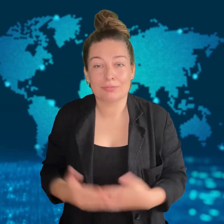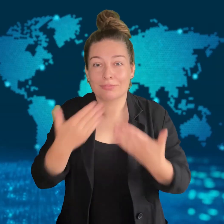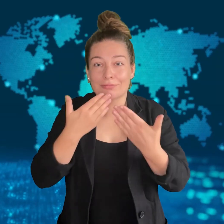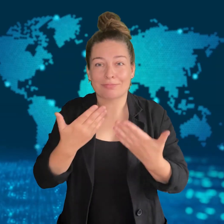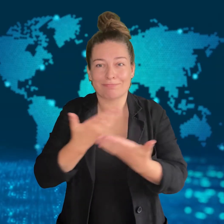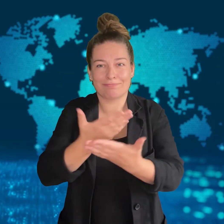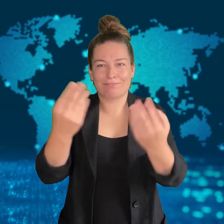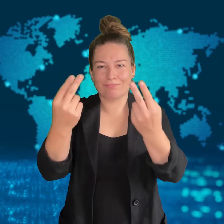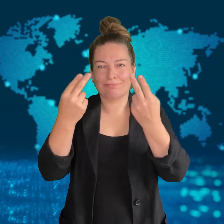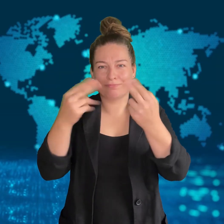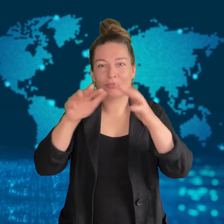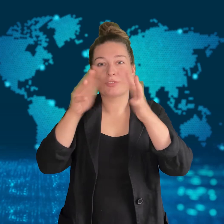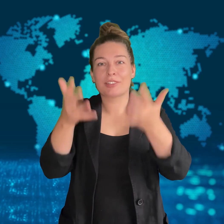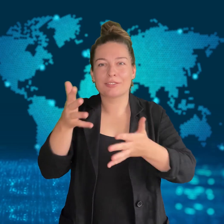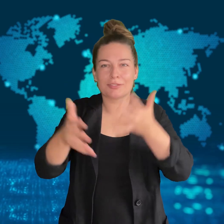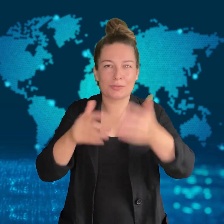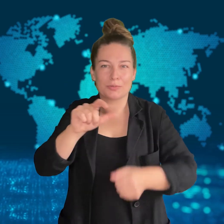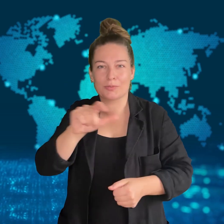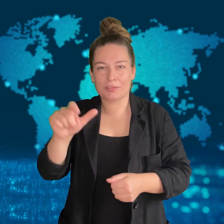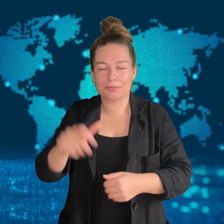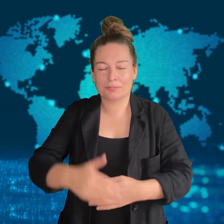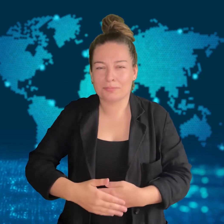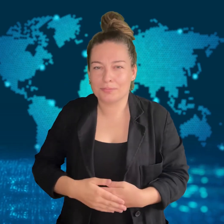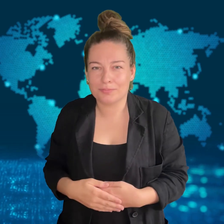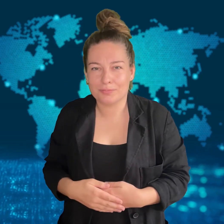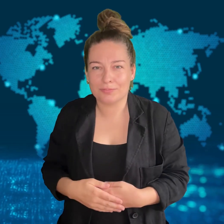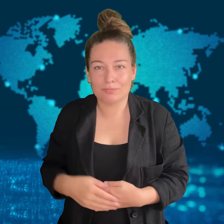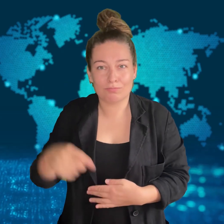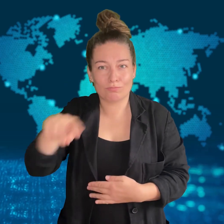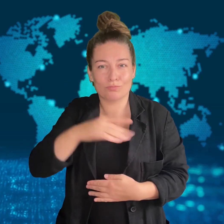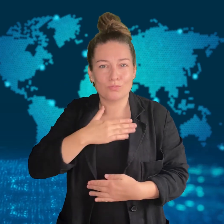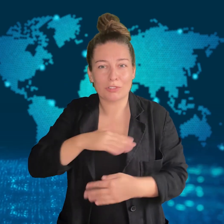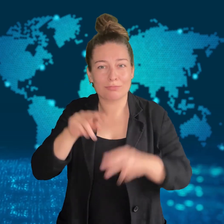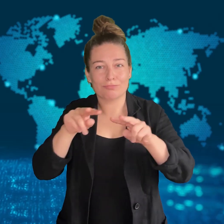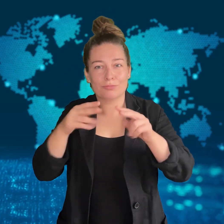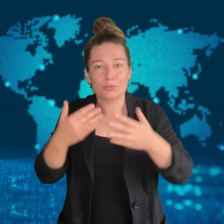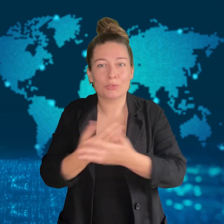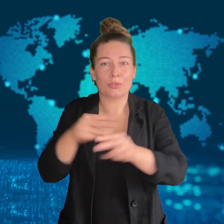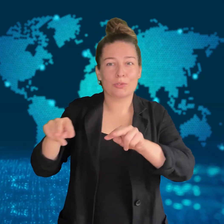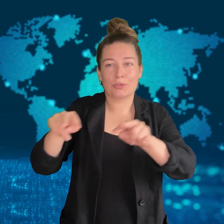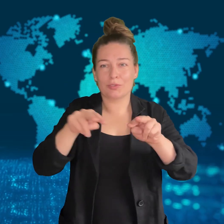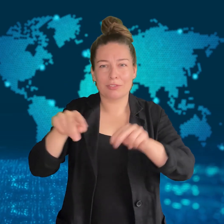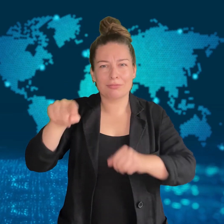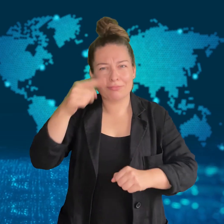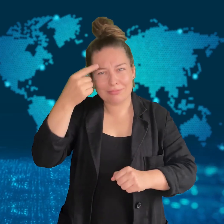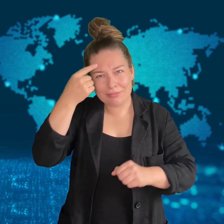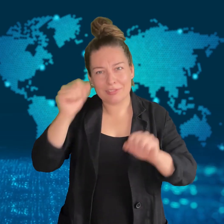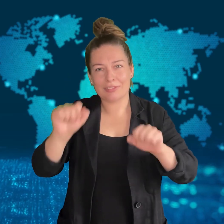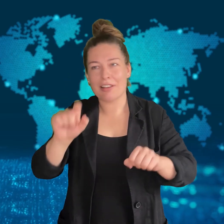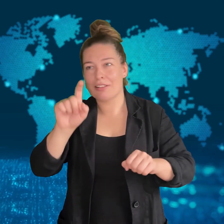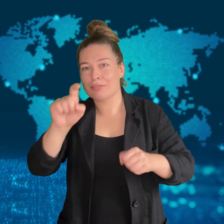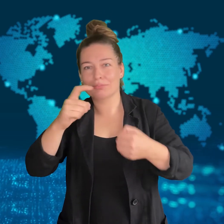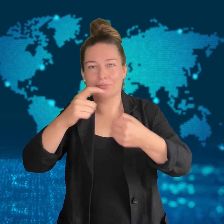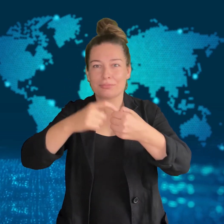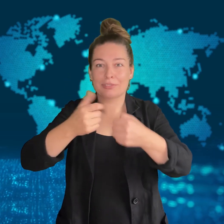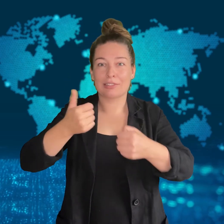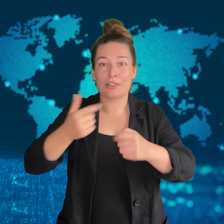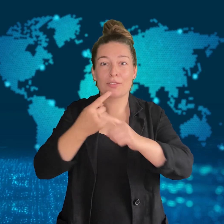Thank you for watching WorldSign Week. Don't forget to subscribe, like, and follow H3 World TV to